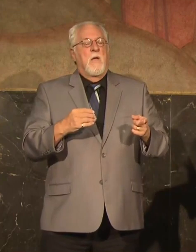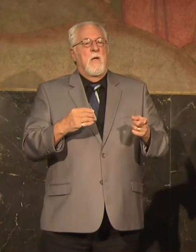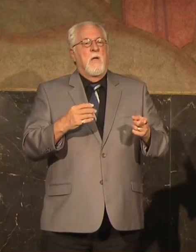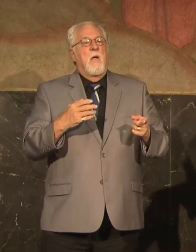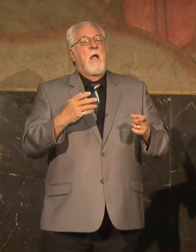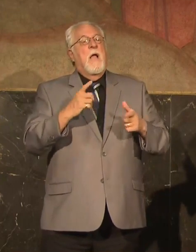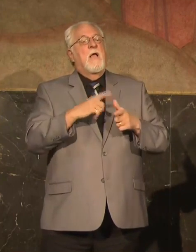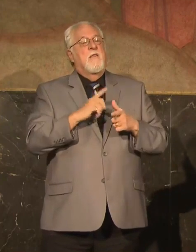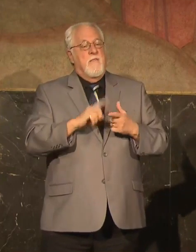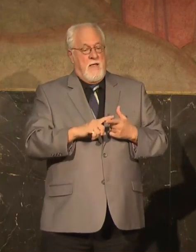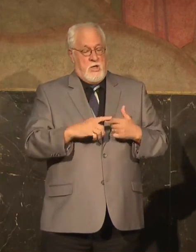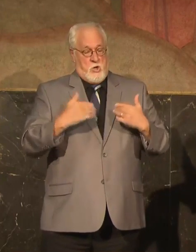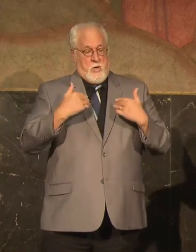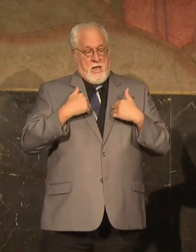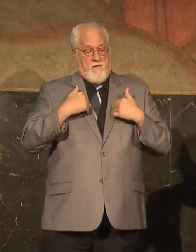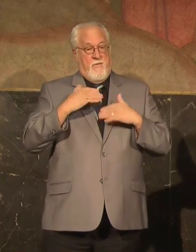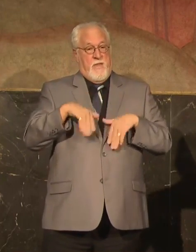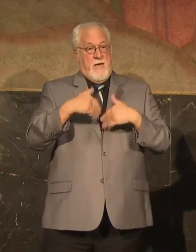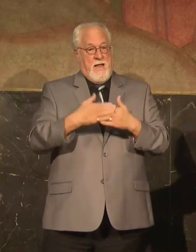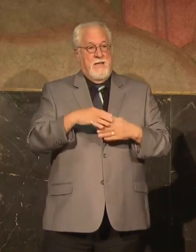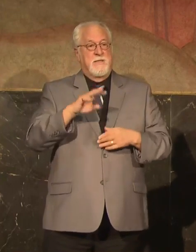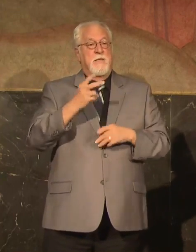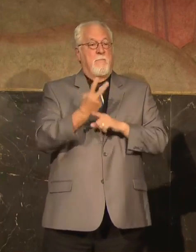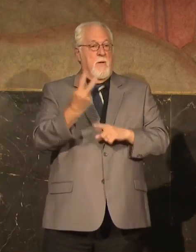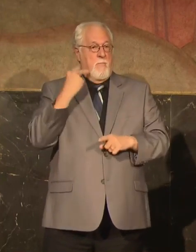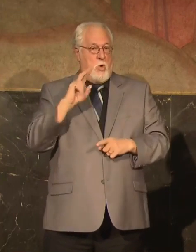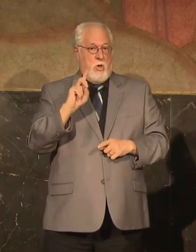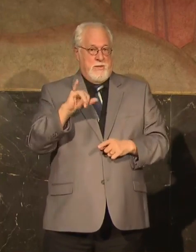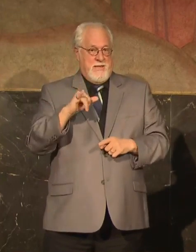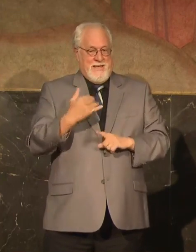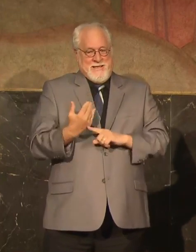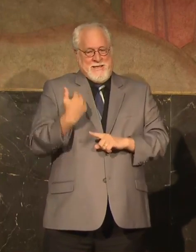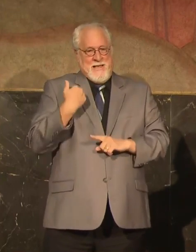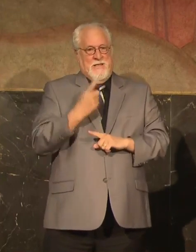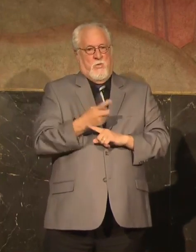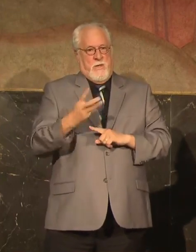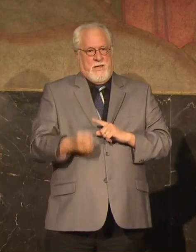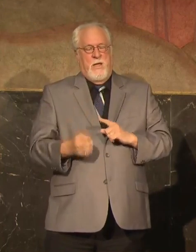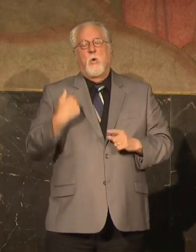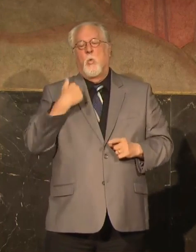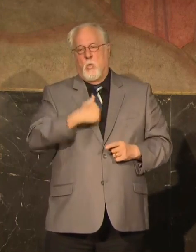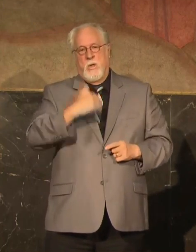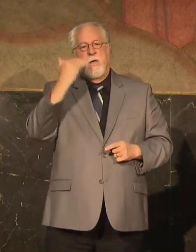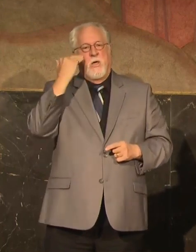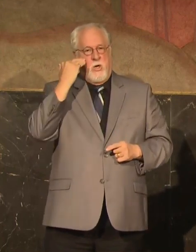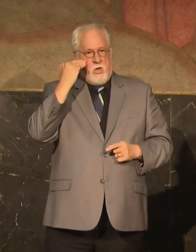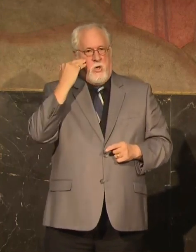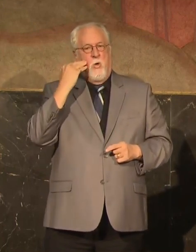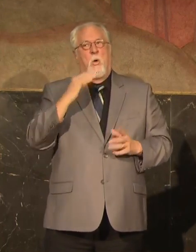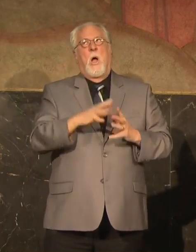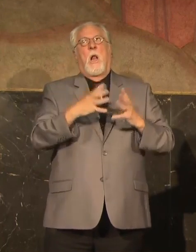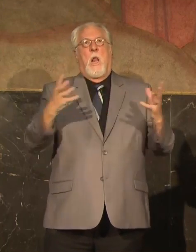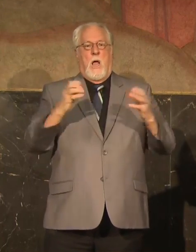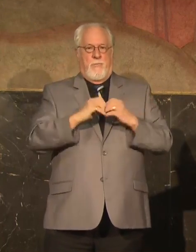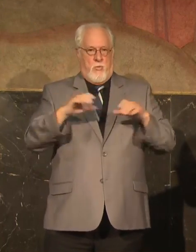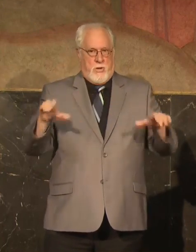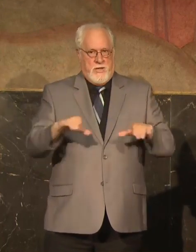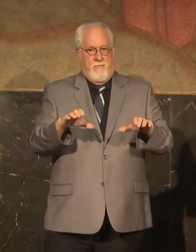Then you have. The next big one is Memorial Day, which was last weekend, and I think we all know that there was a lot more activity, a lot more people